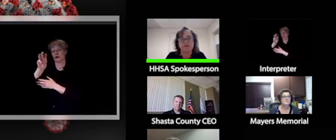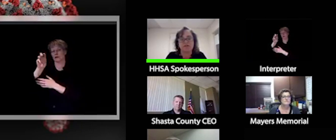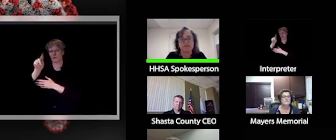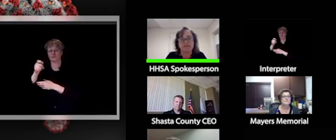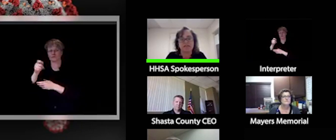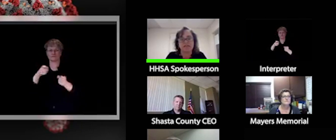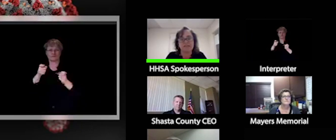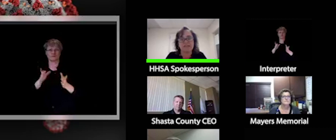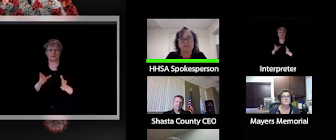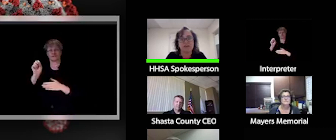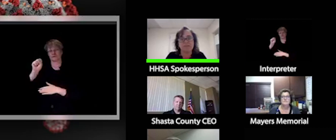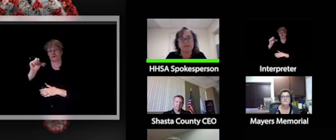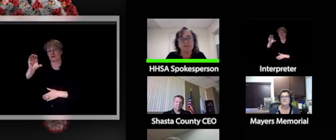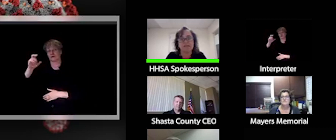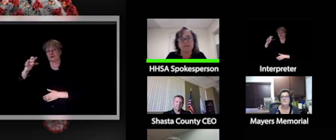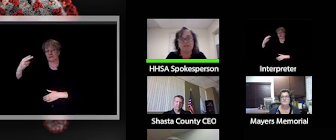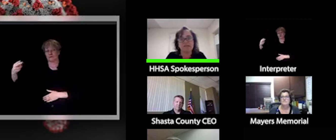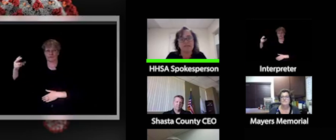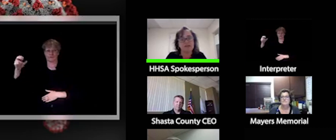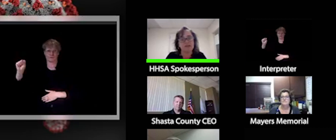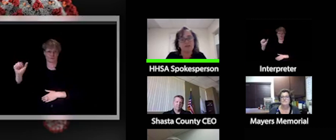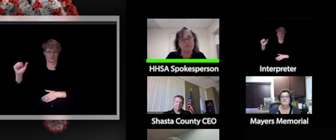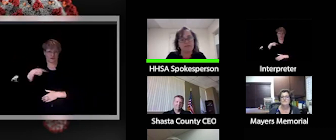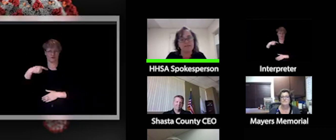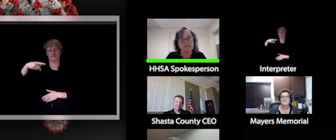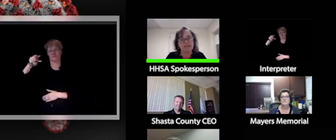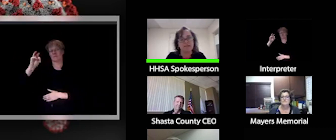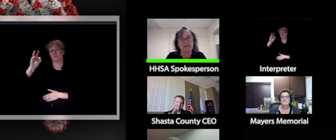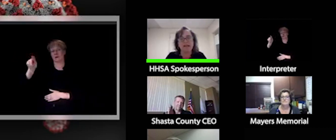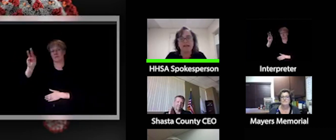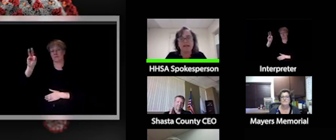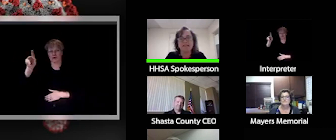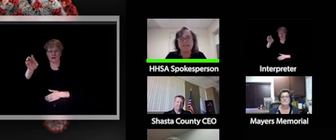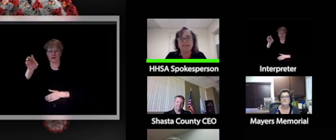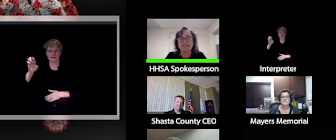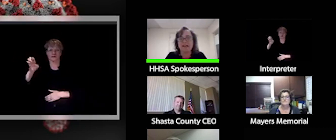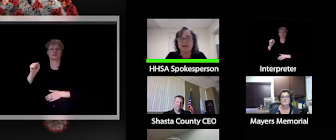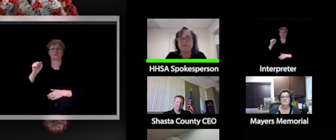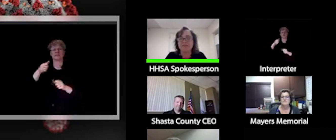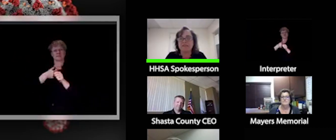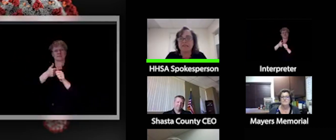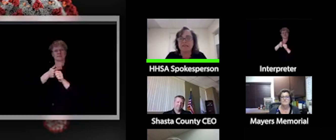Human Services Agency. Matt Pontes who is the CEO of Shasta County. And, today, standing